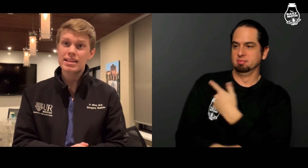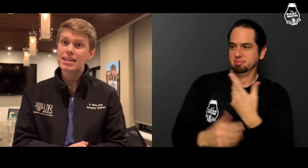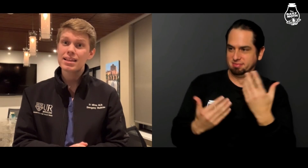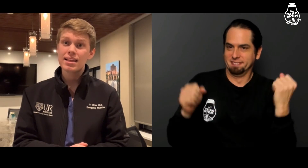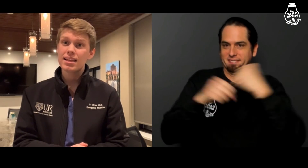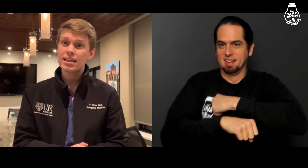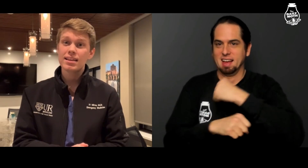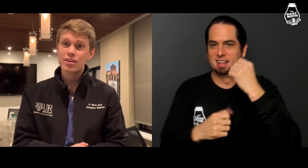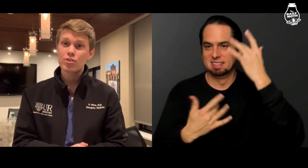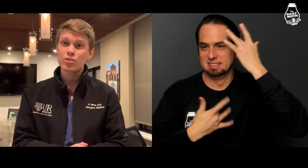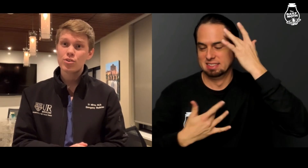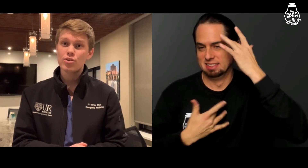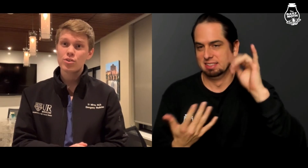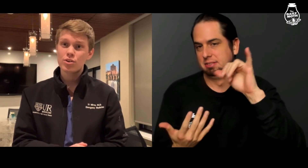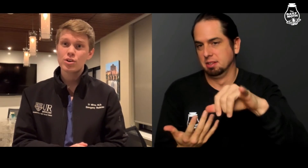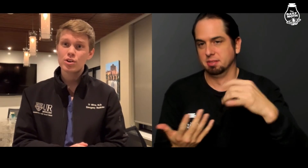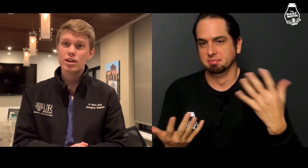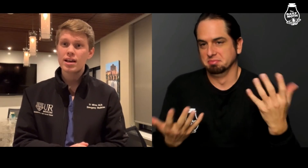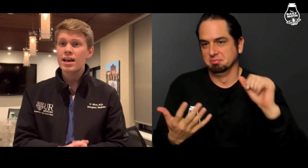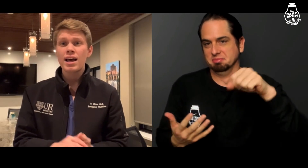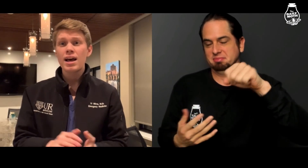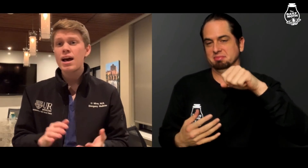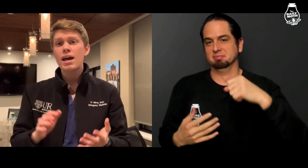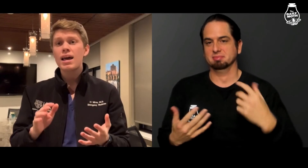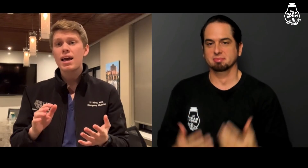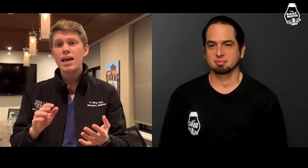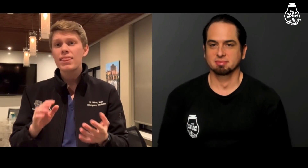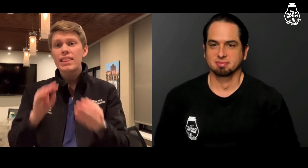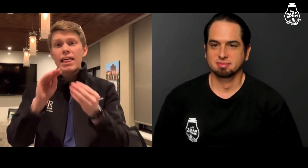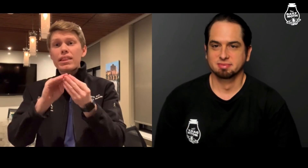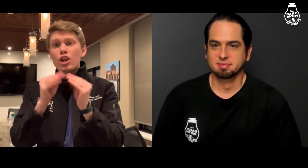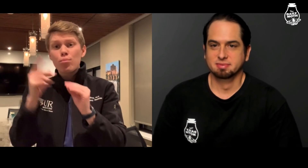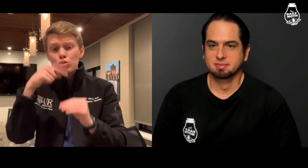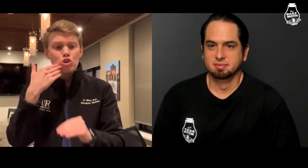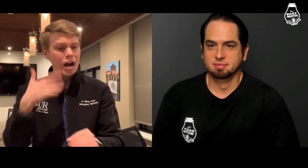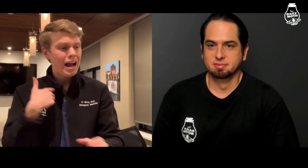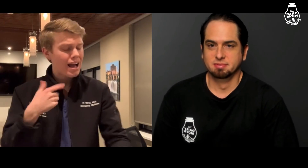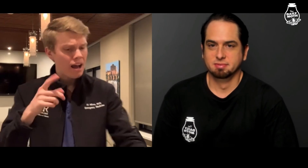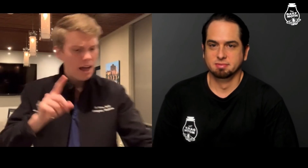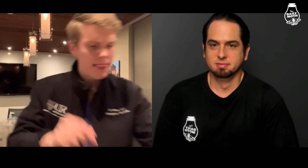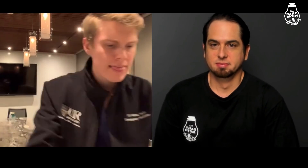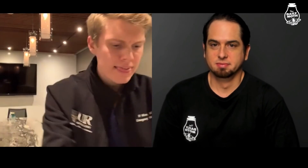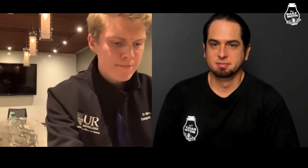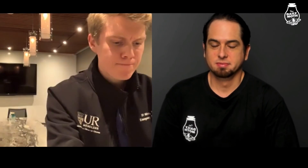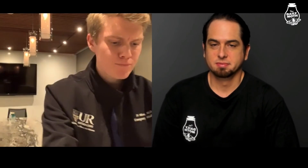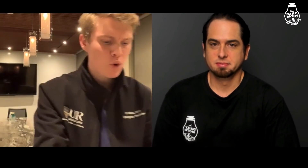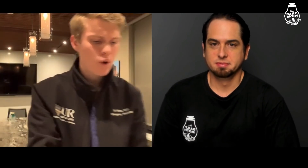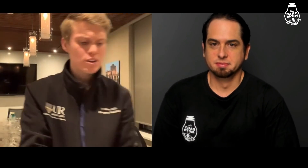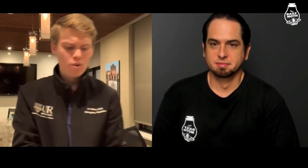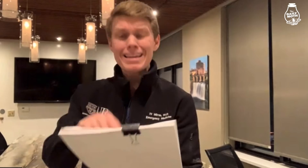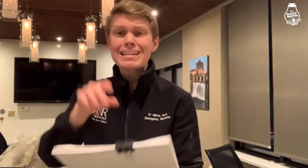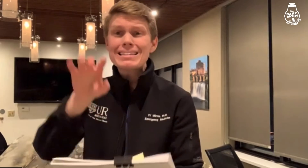Go ahead and take the vaccine and fight the disease. It makes sense. The numbers look good. Let me get it.